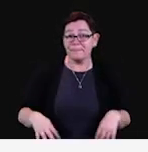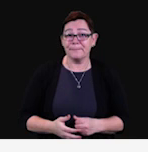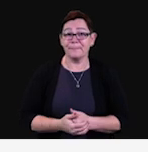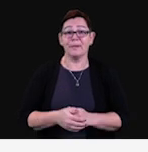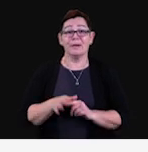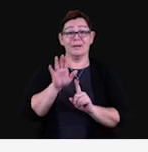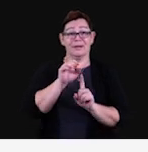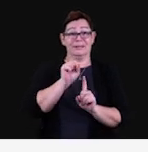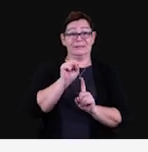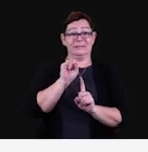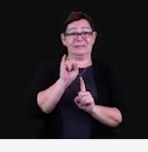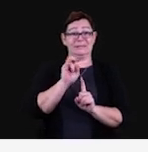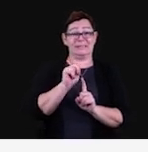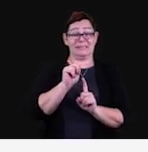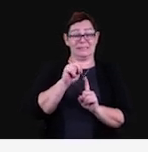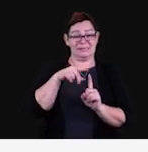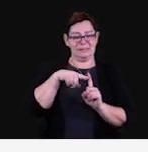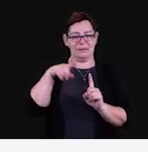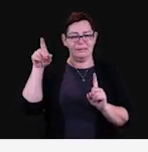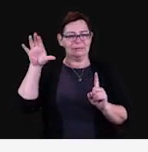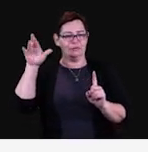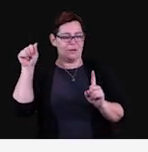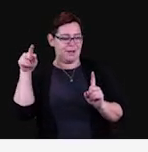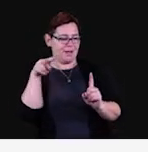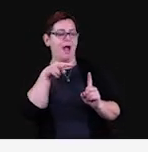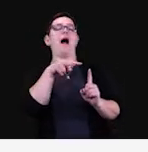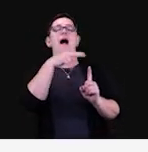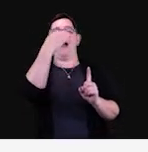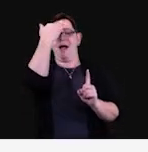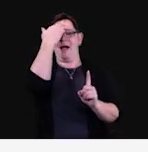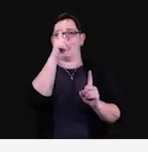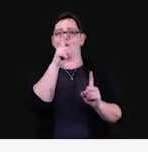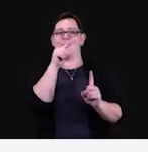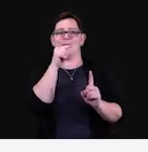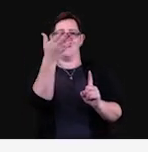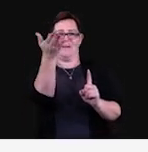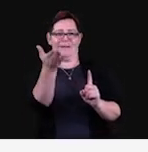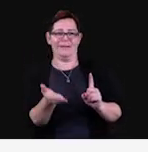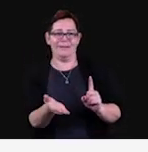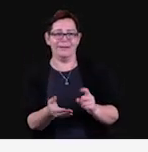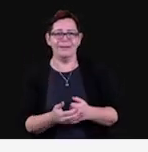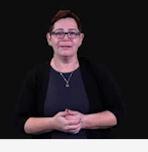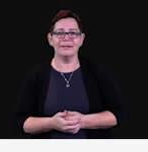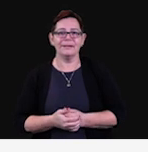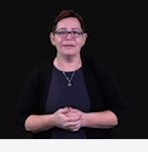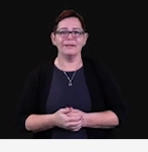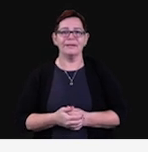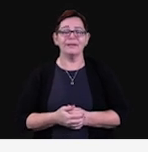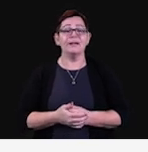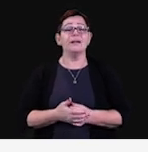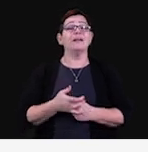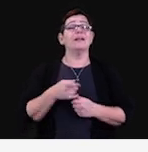they can issue Form T2202, Tuition and Enrolment Certificate, which you will need